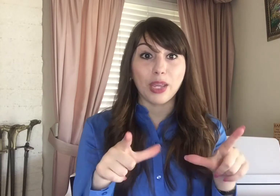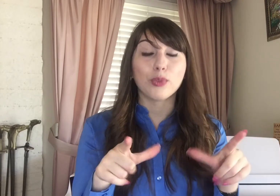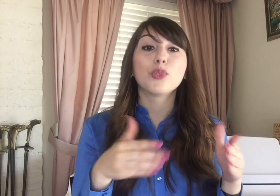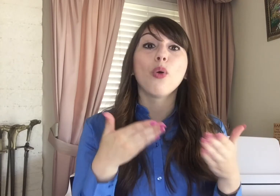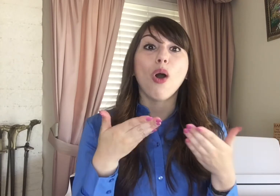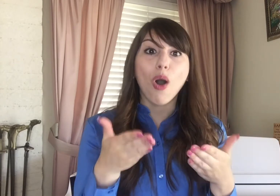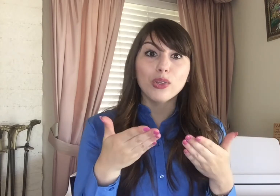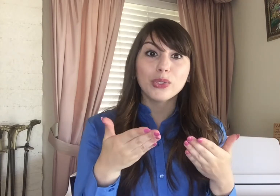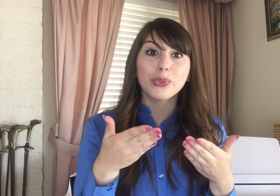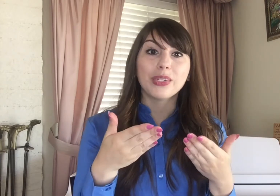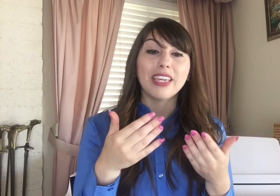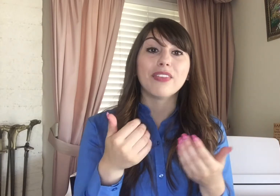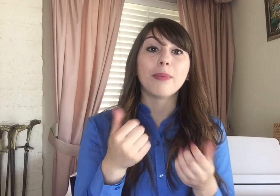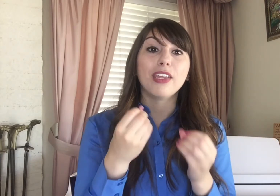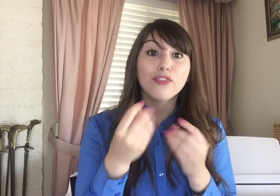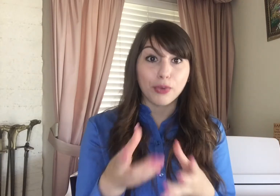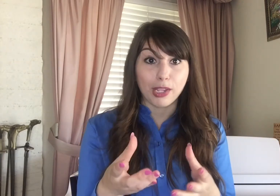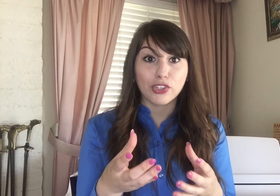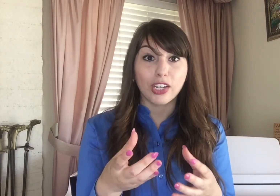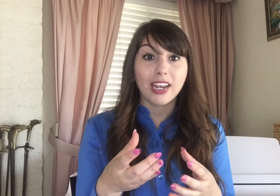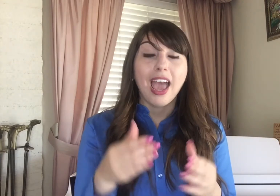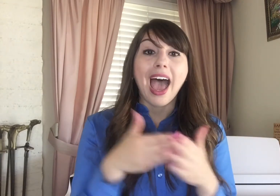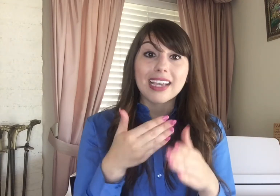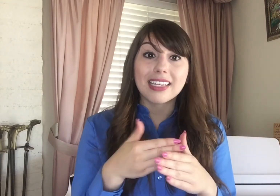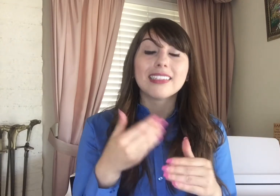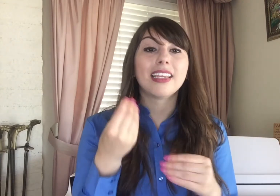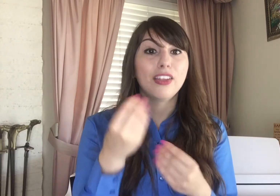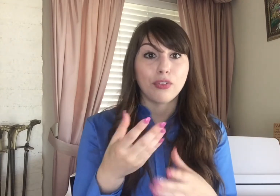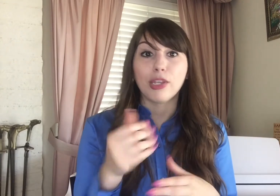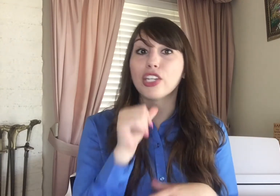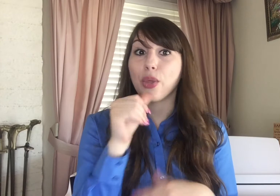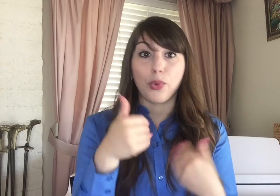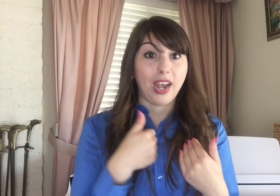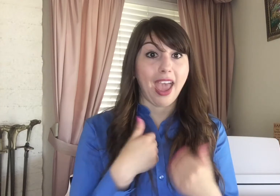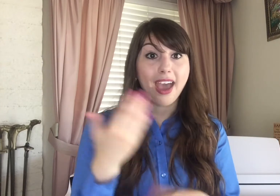language, will also give them information, access to information, they wouldn't have